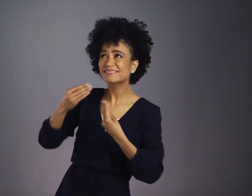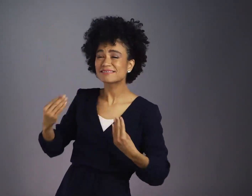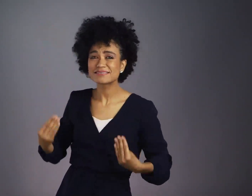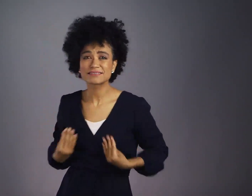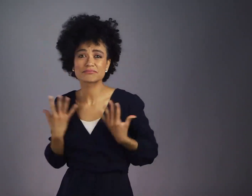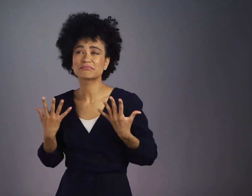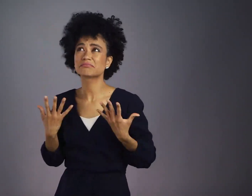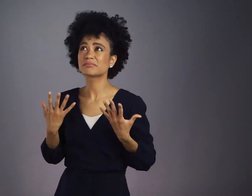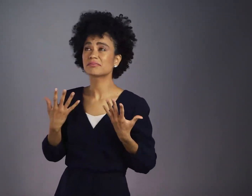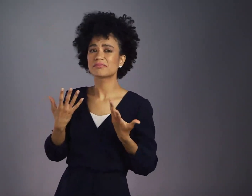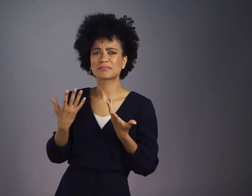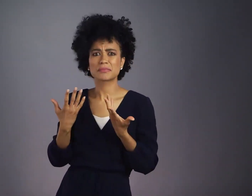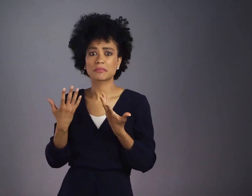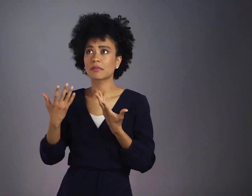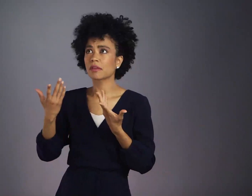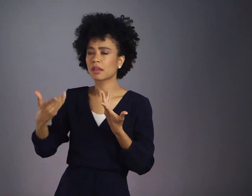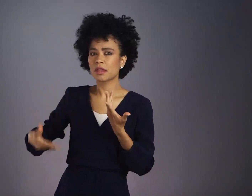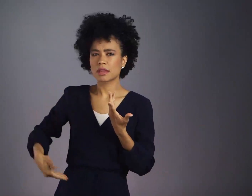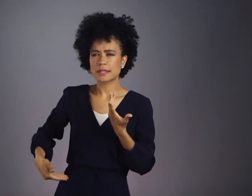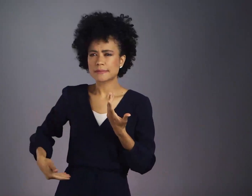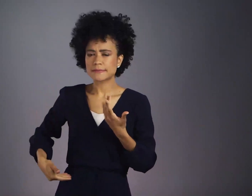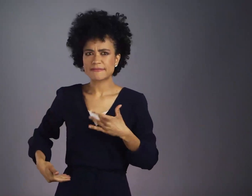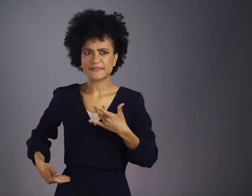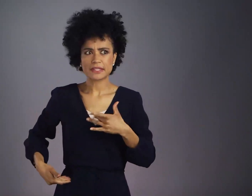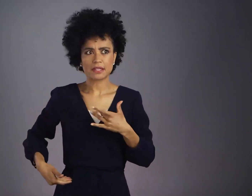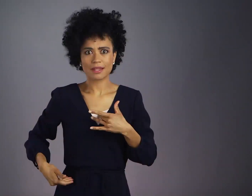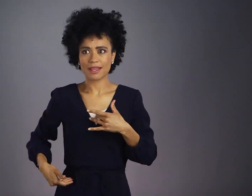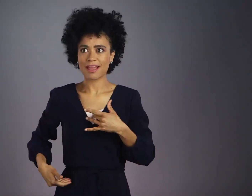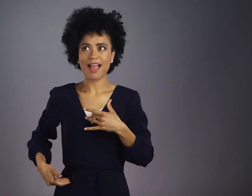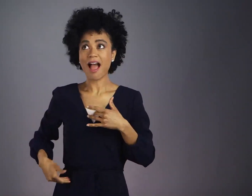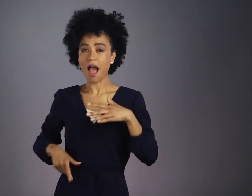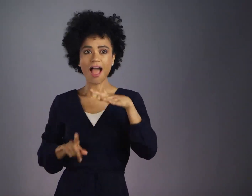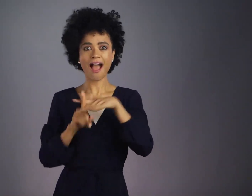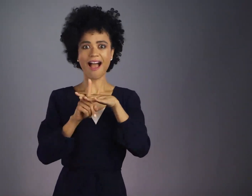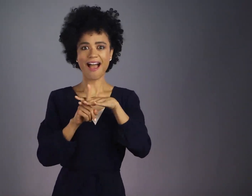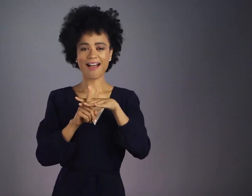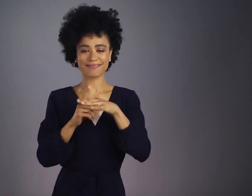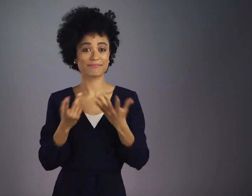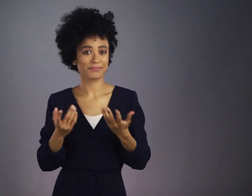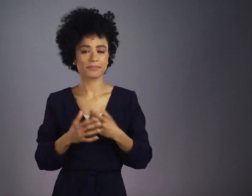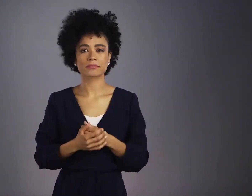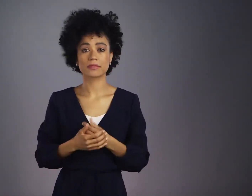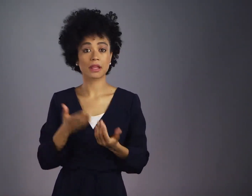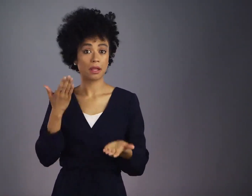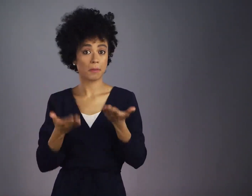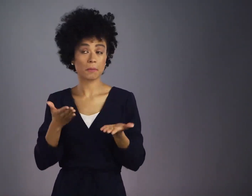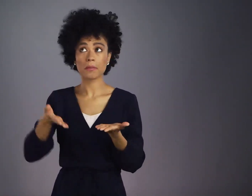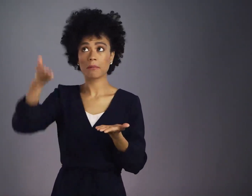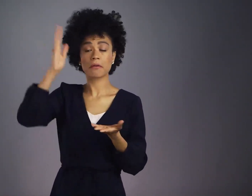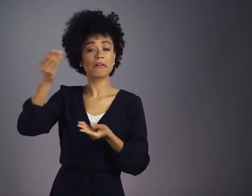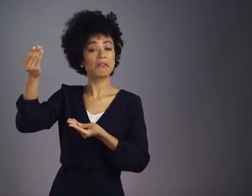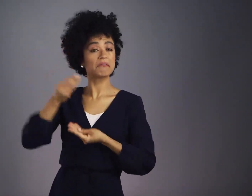Here we ask God for inspiration, an intuitive thought or a decision.